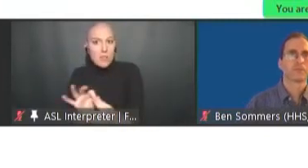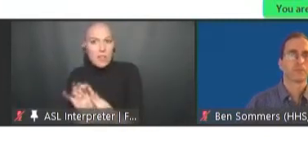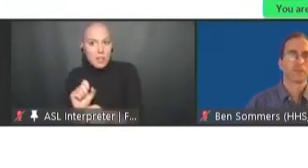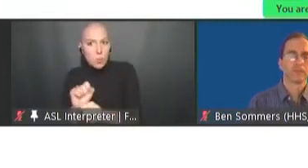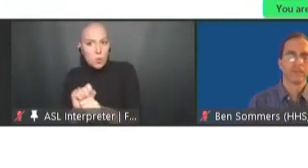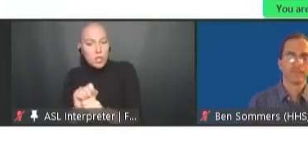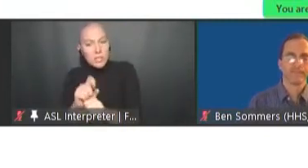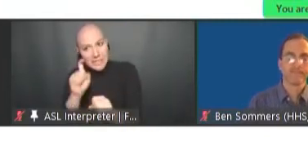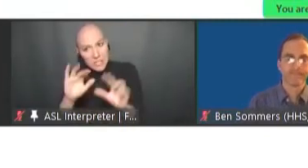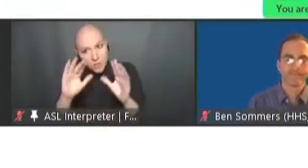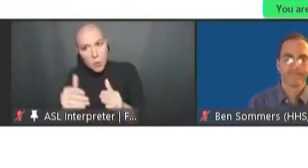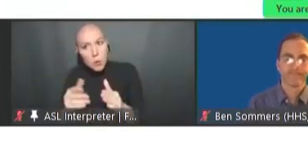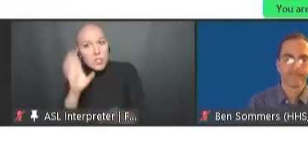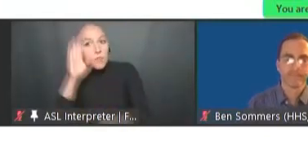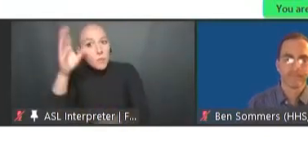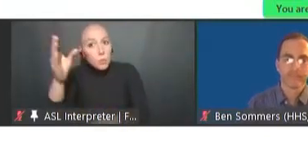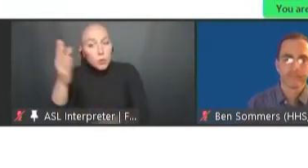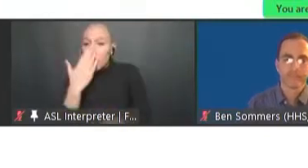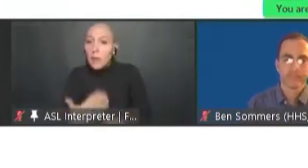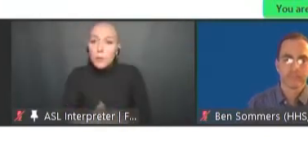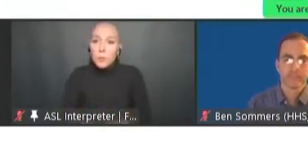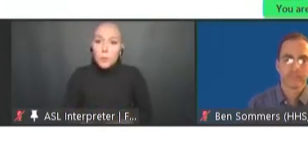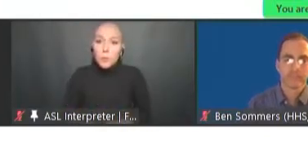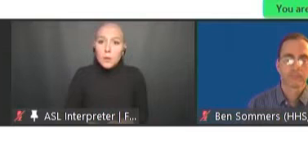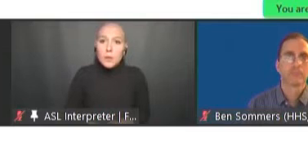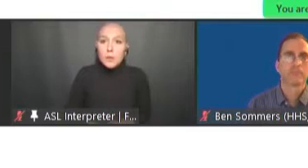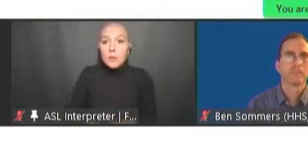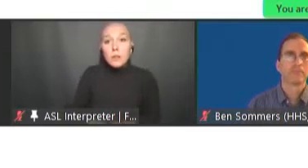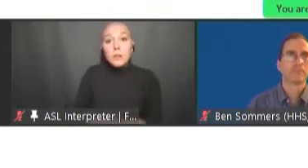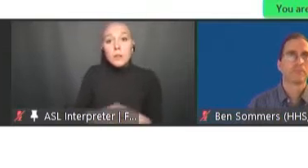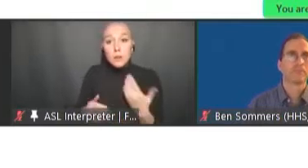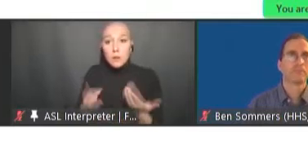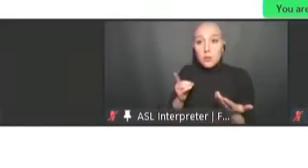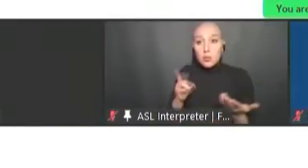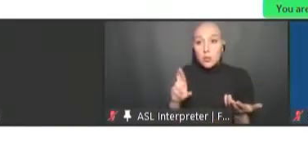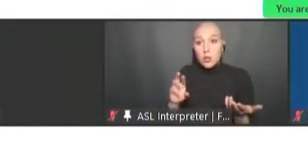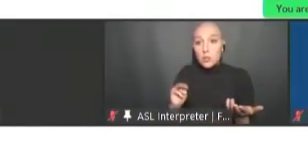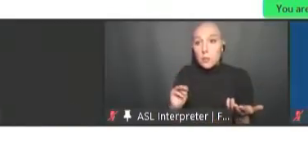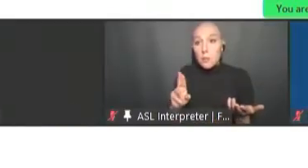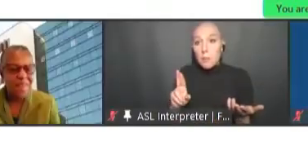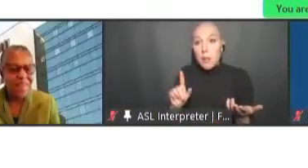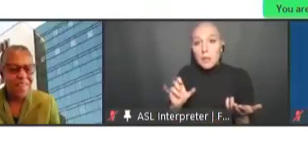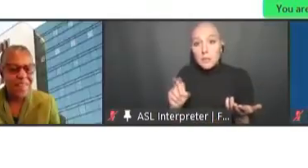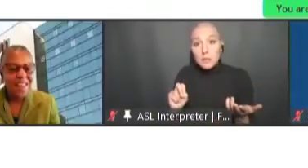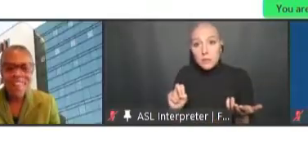Robert Hopkins: Dr. Mullen, you have your hand up next.